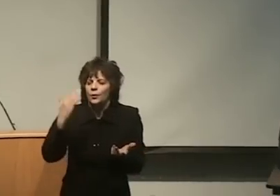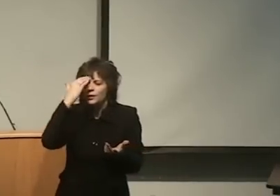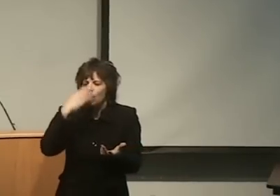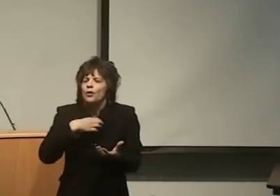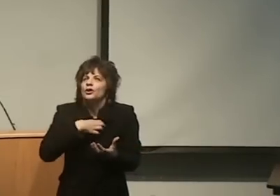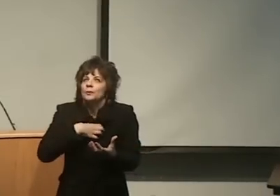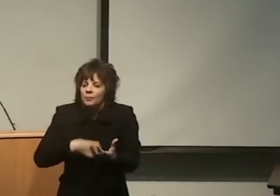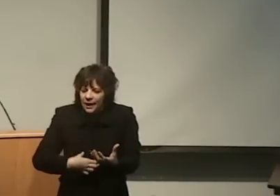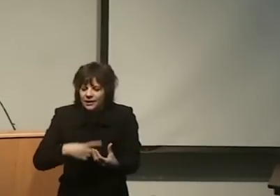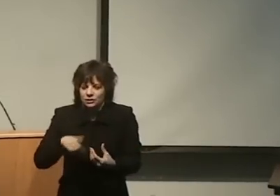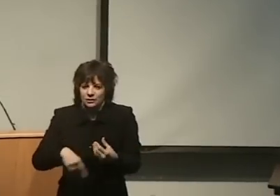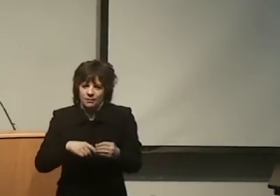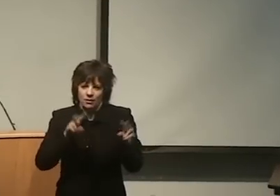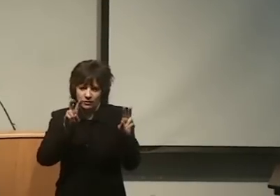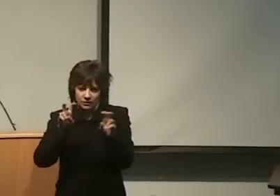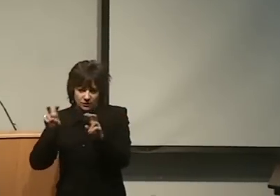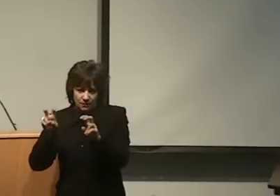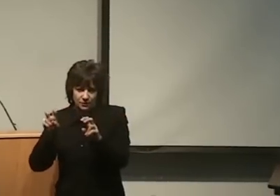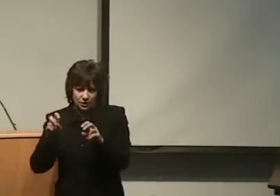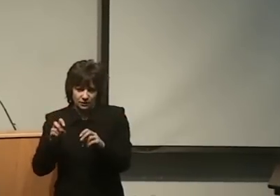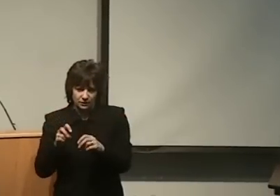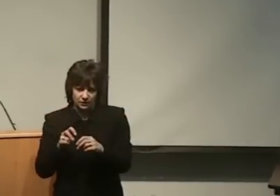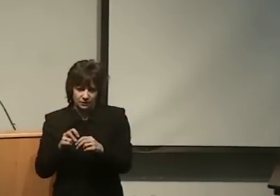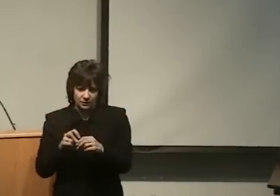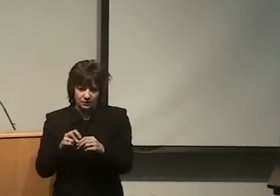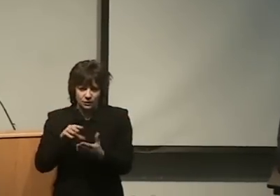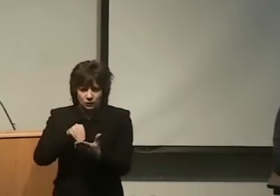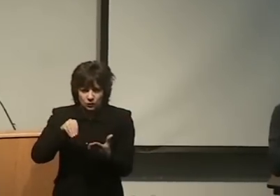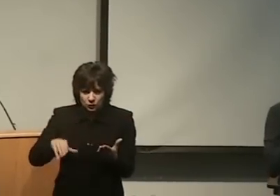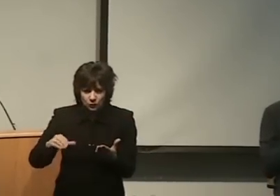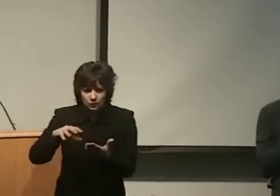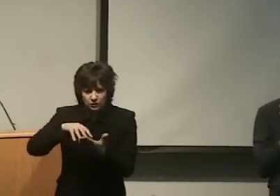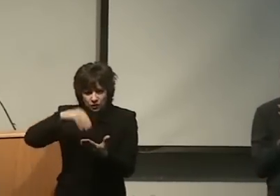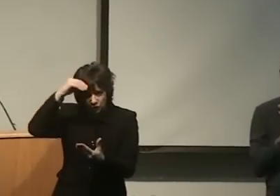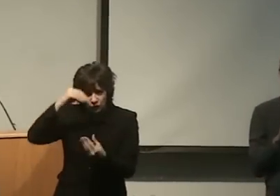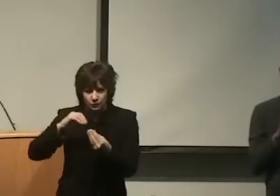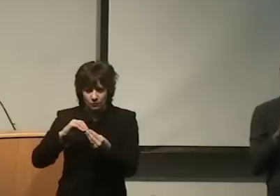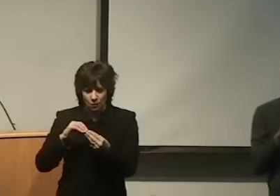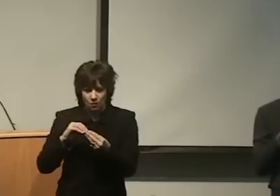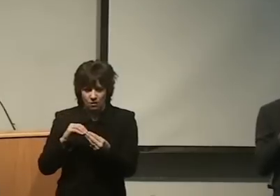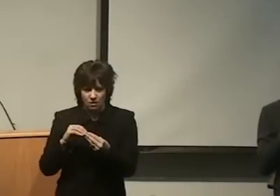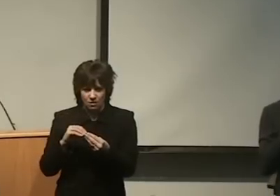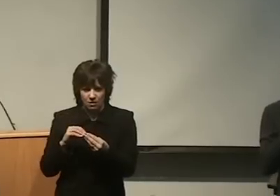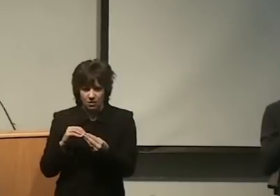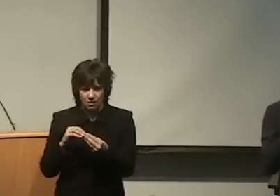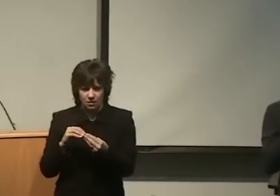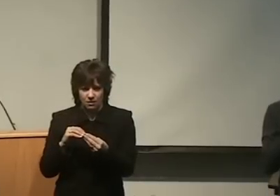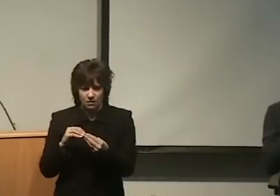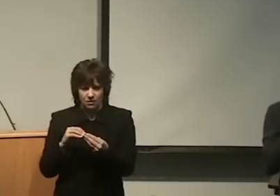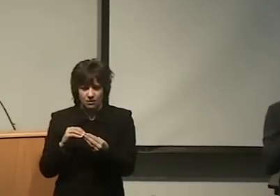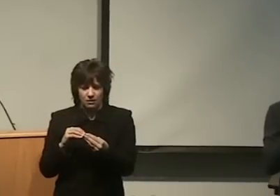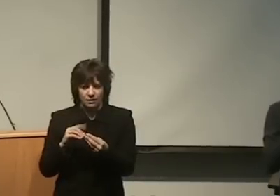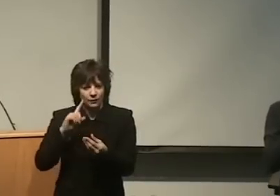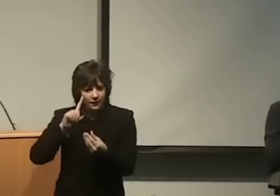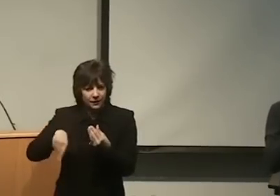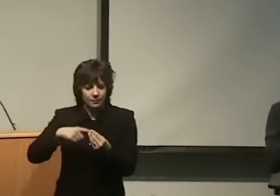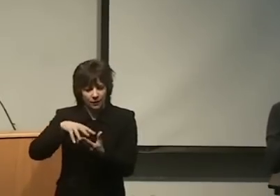Students learn more when they think you care, especially when they think you care about their learning. I literally on one of my course evaluations